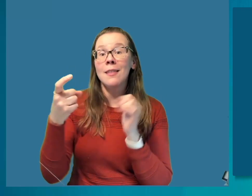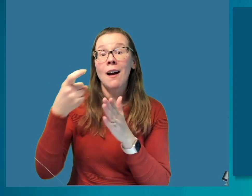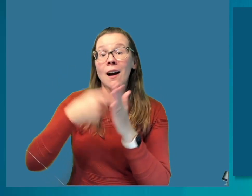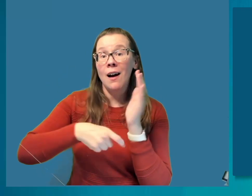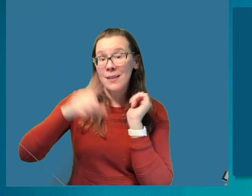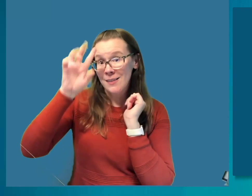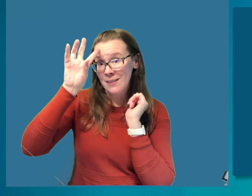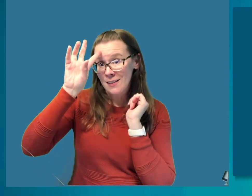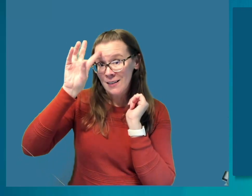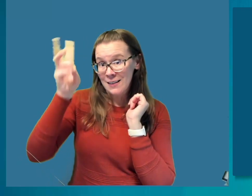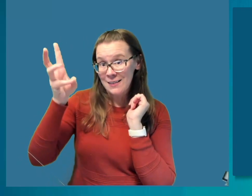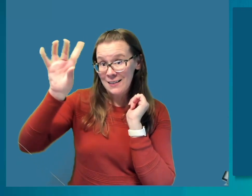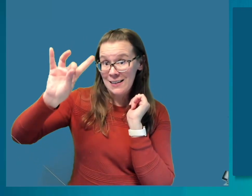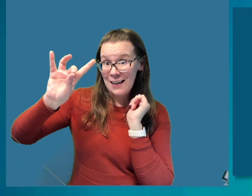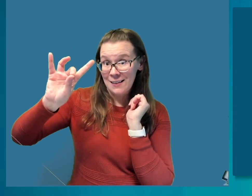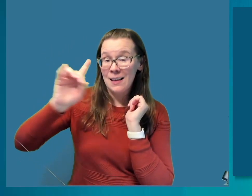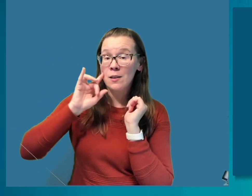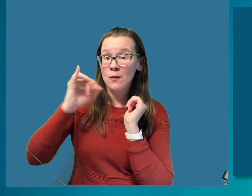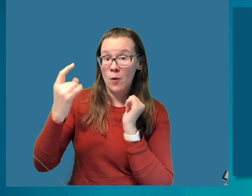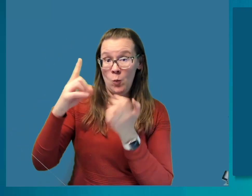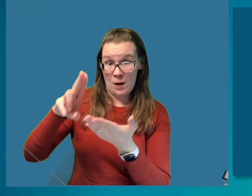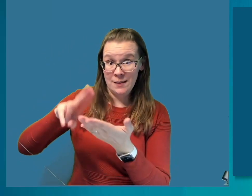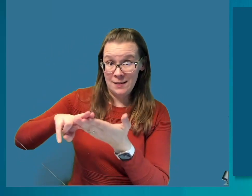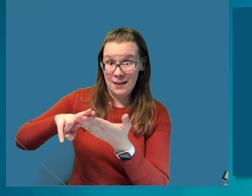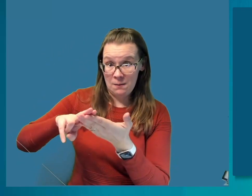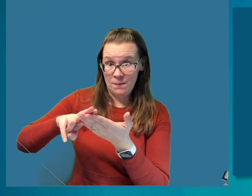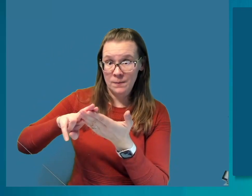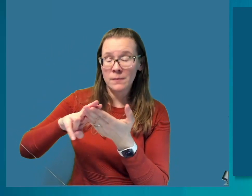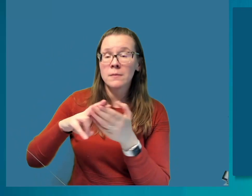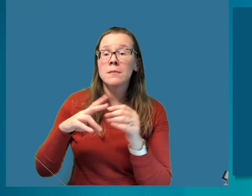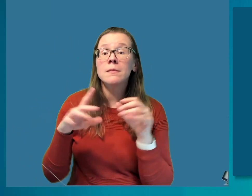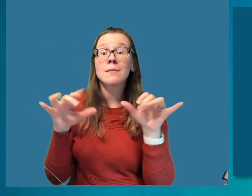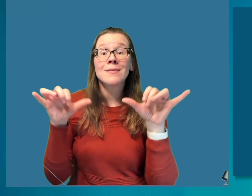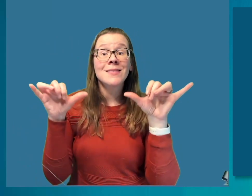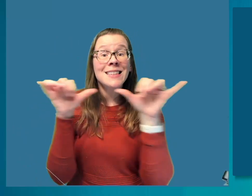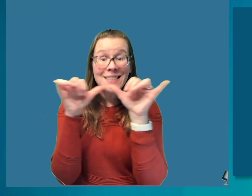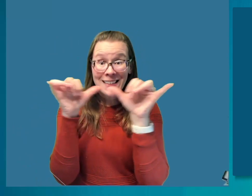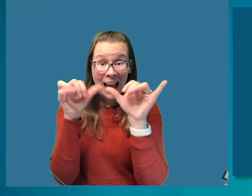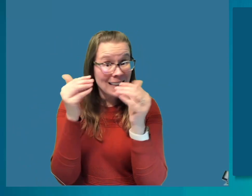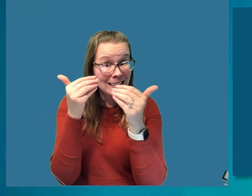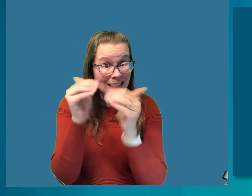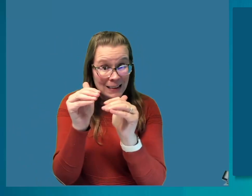fabric postcard is going to be less than a quarter of an inch if you're using my method. And so it